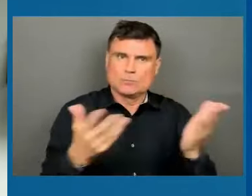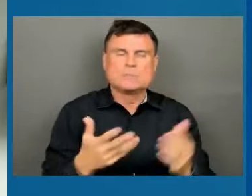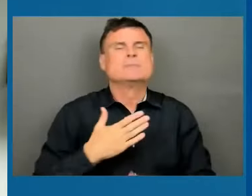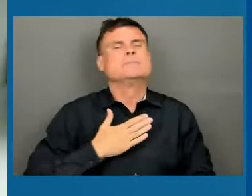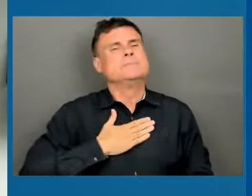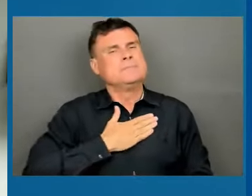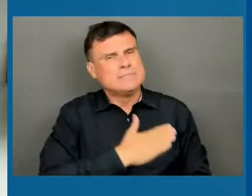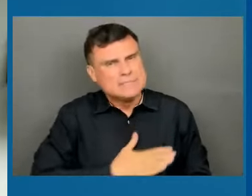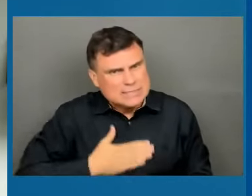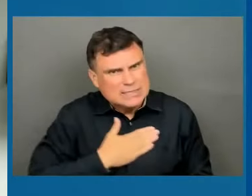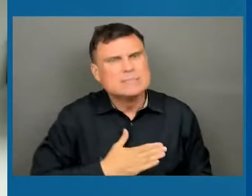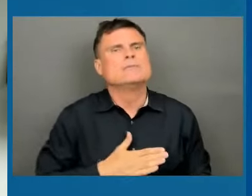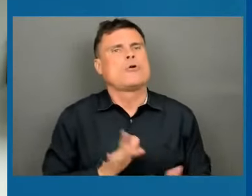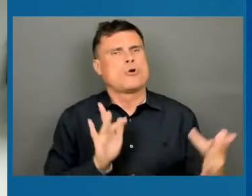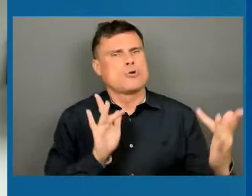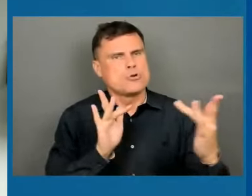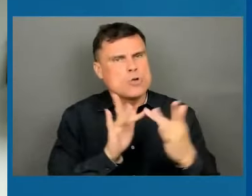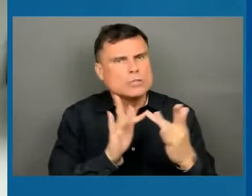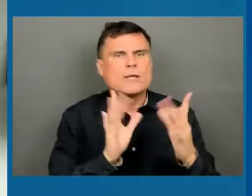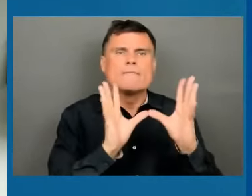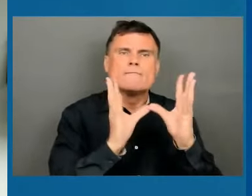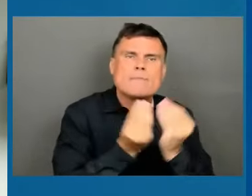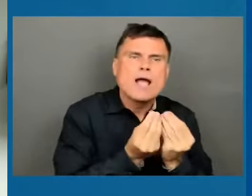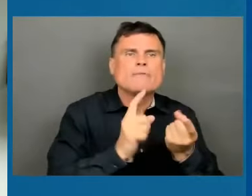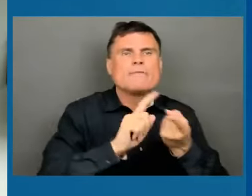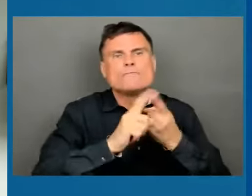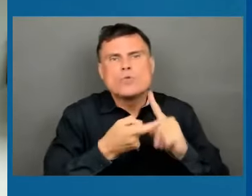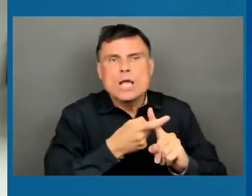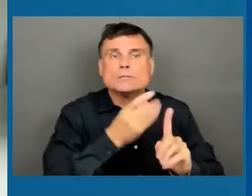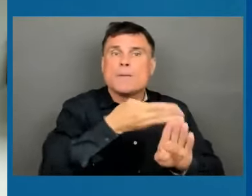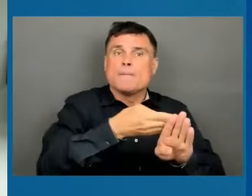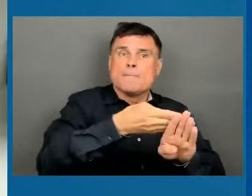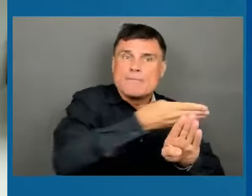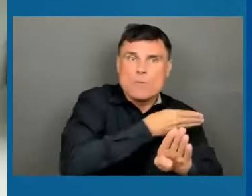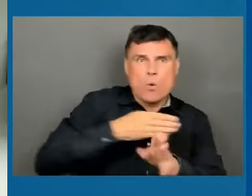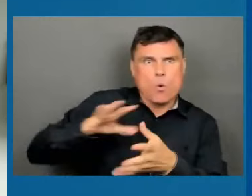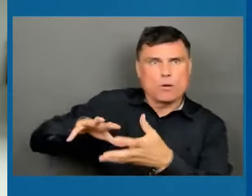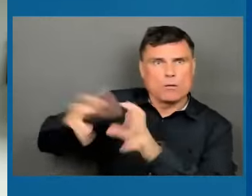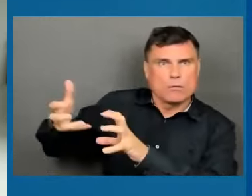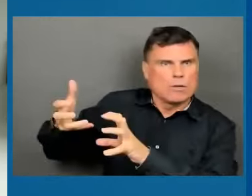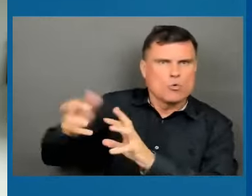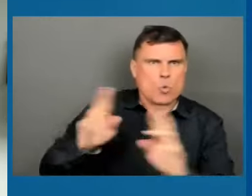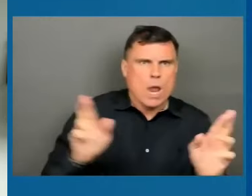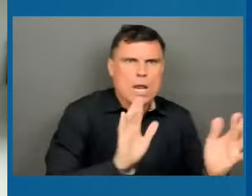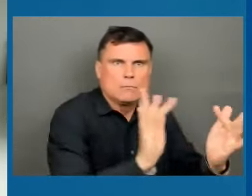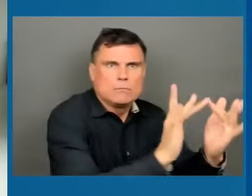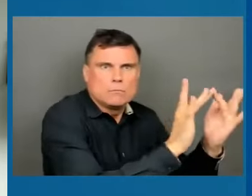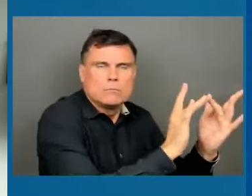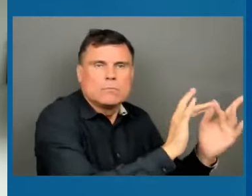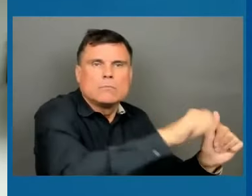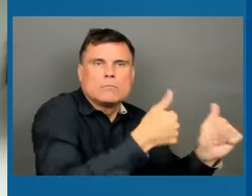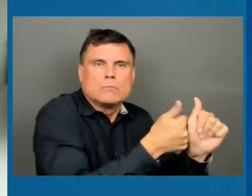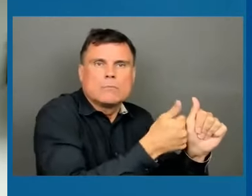that further, we recognize with COVID-19 restrictions lifting that we'll be experiencing or